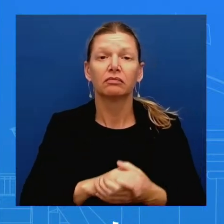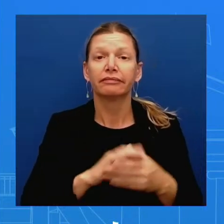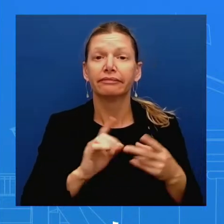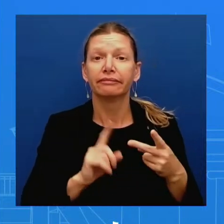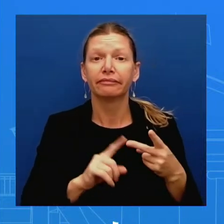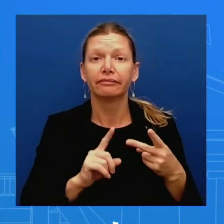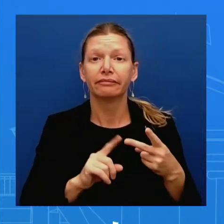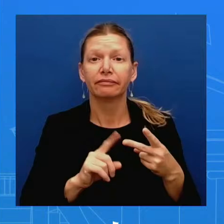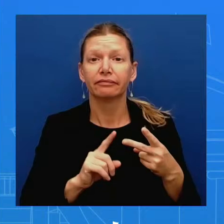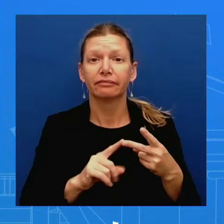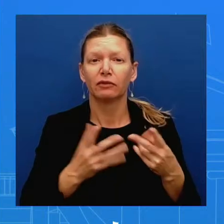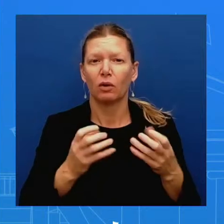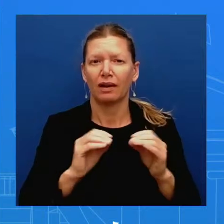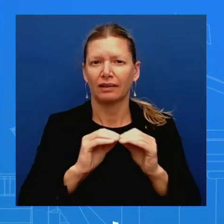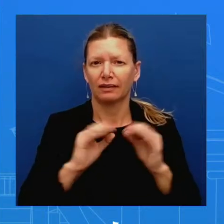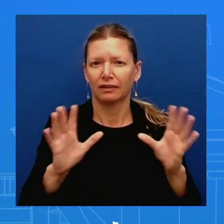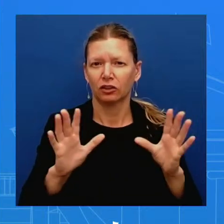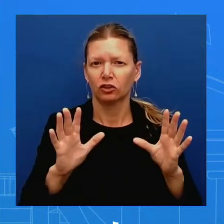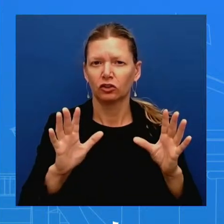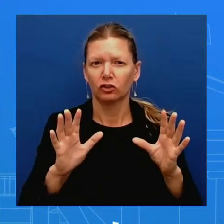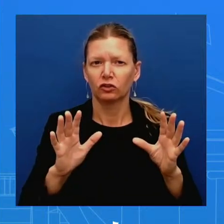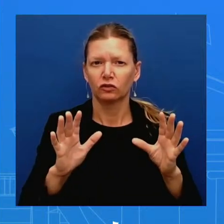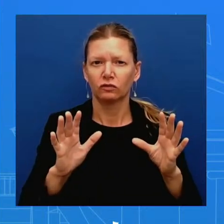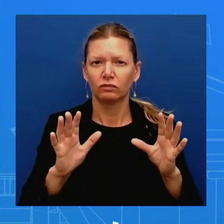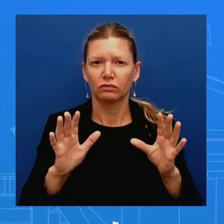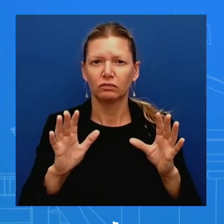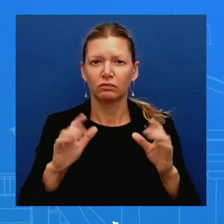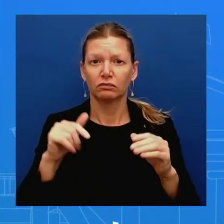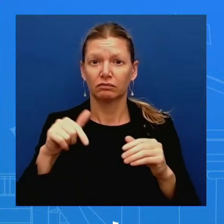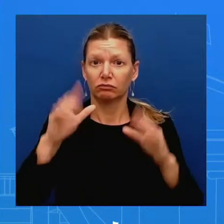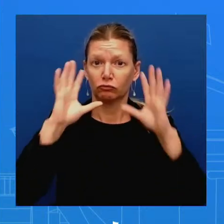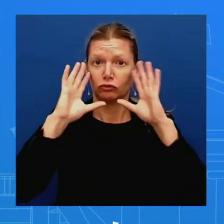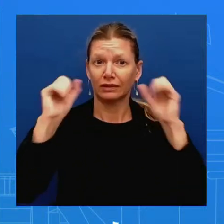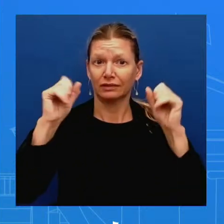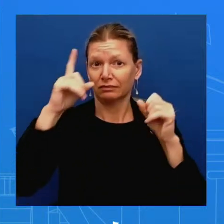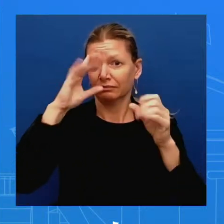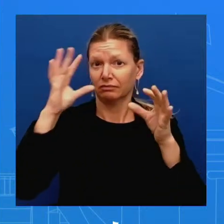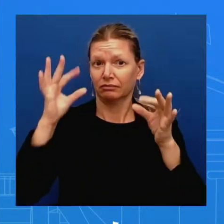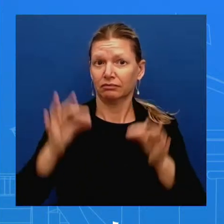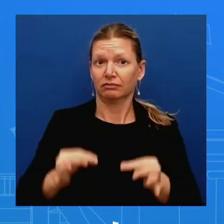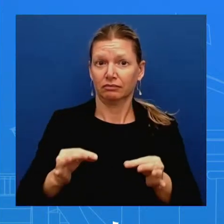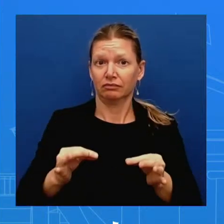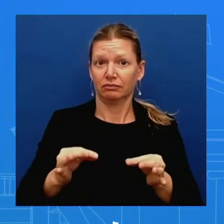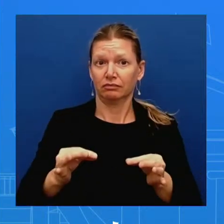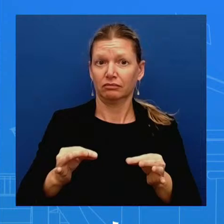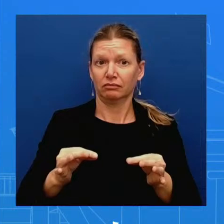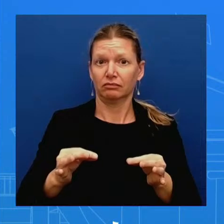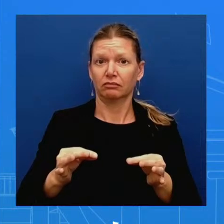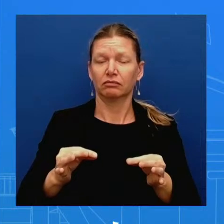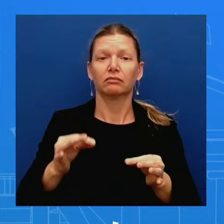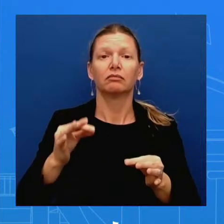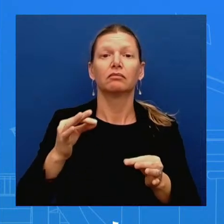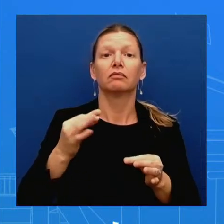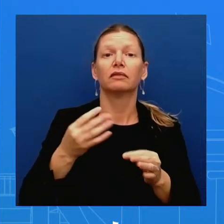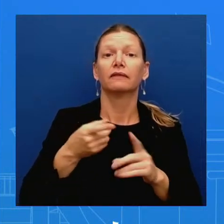the President took the determination at the request of the -- of the Attorney General and wanted to make sure -- the Attorney General wanted to make sure that --